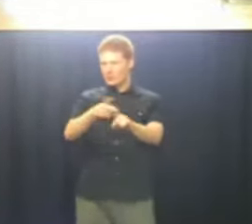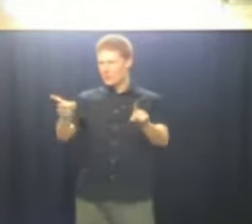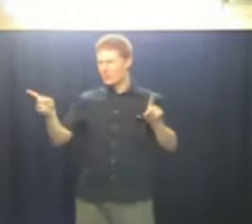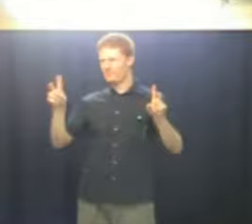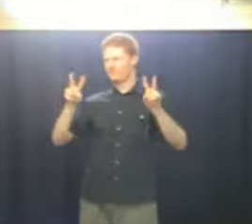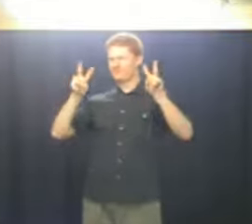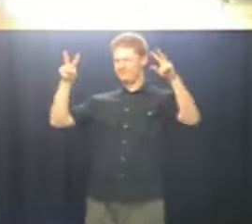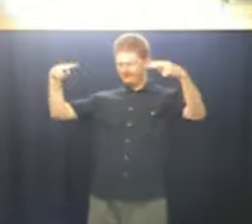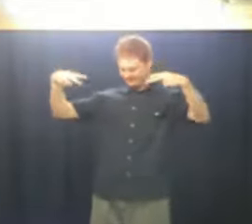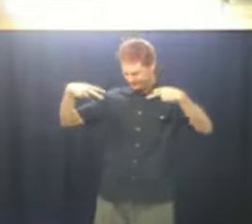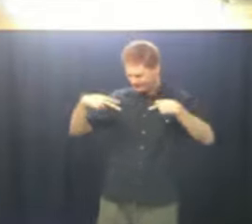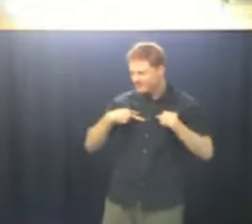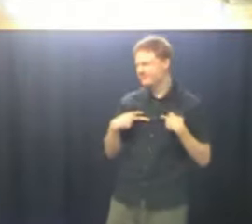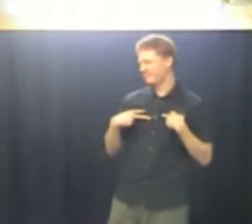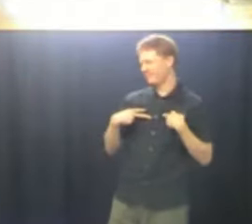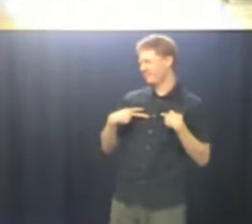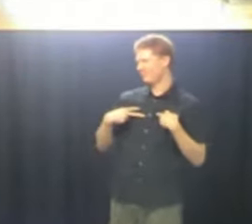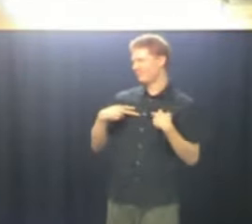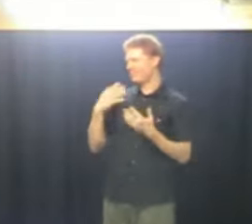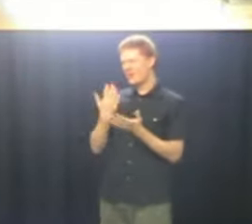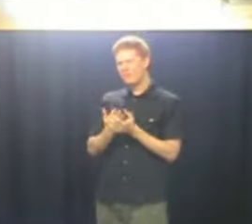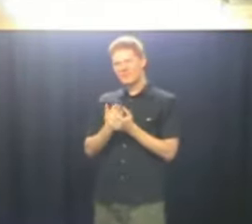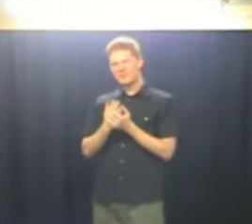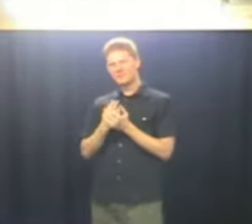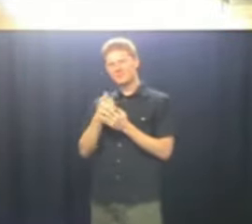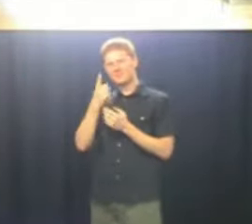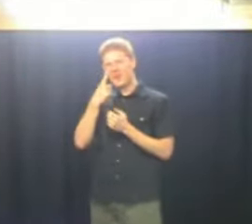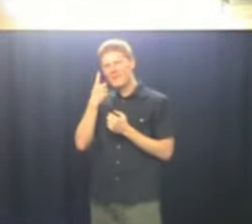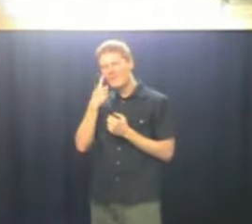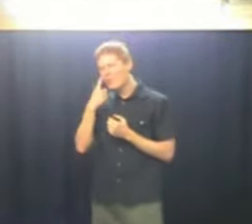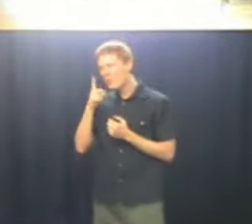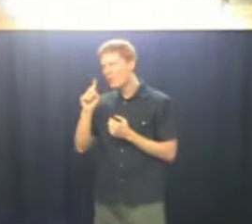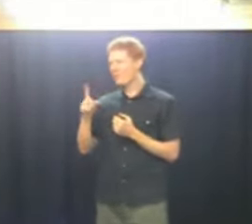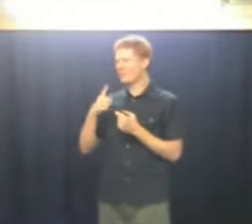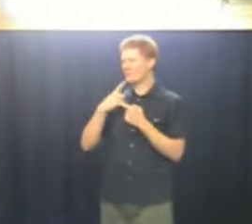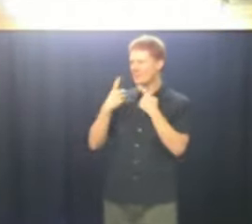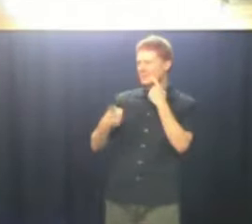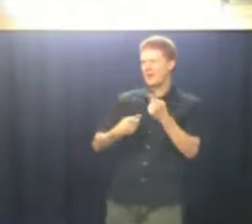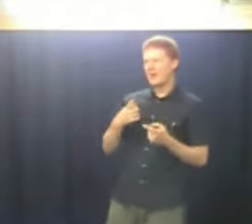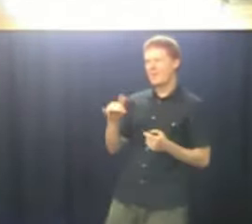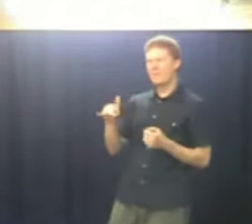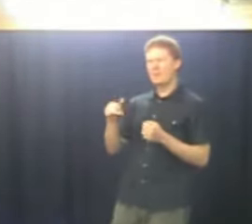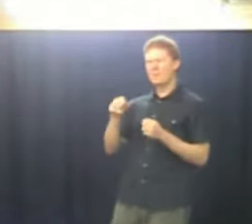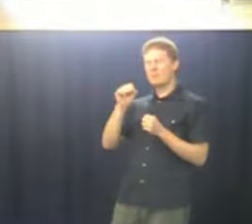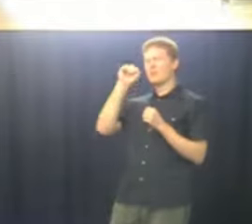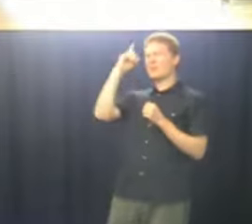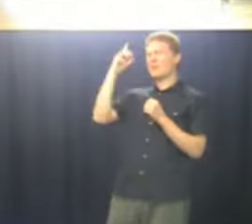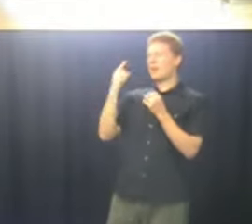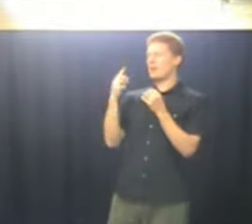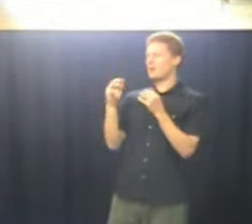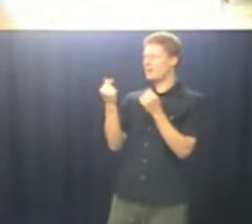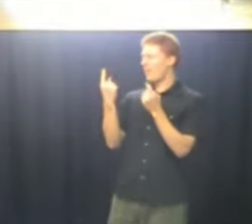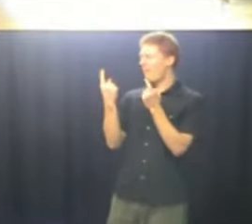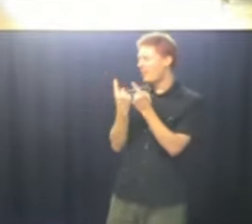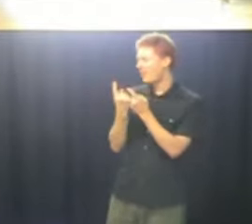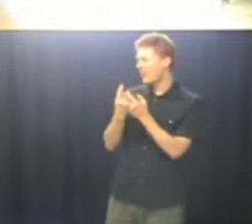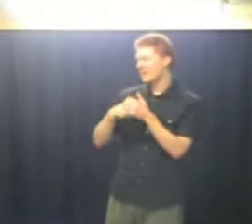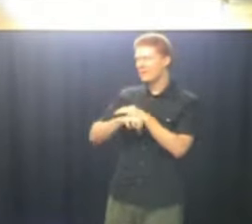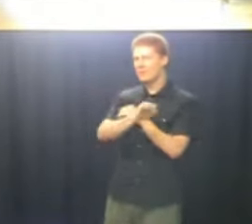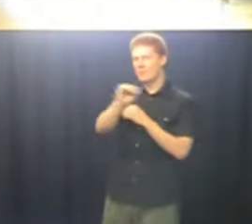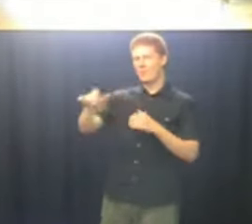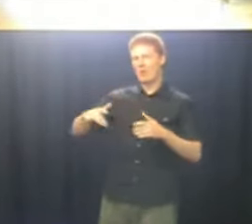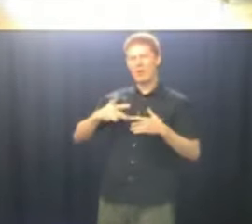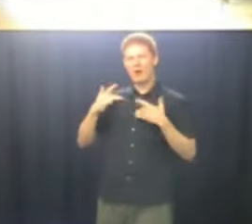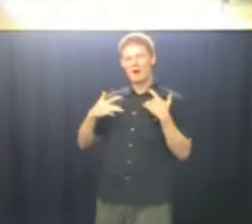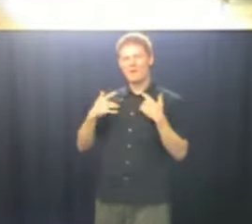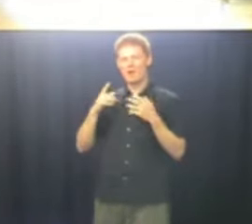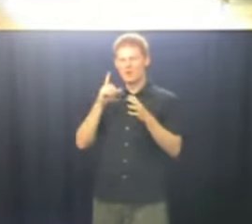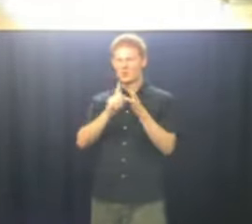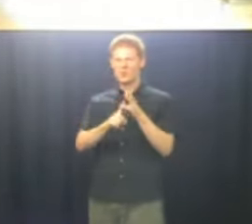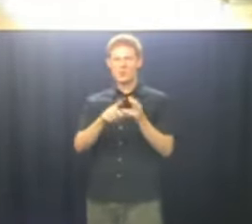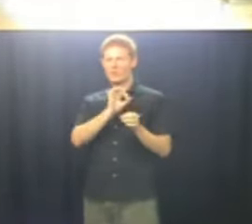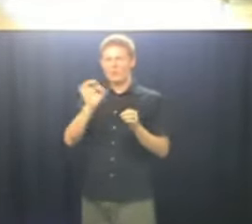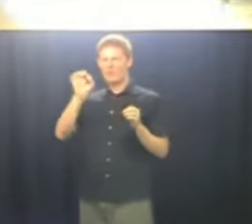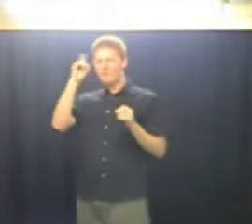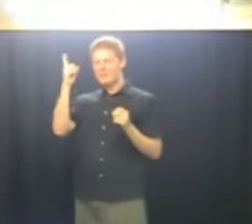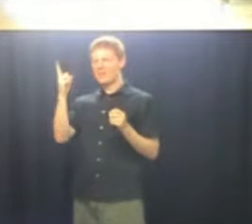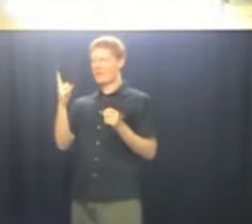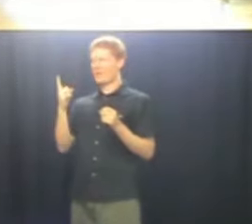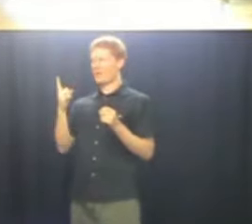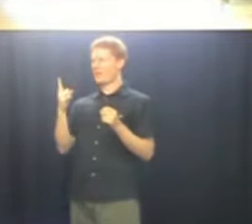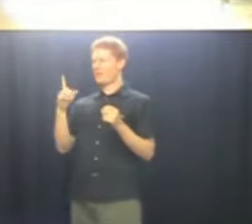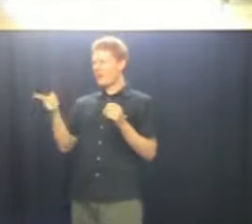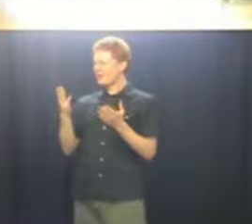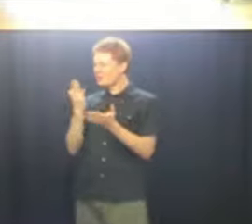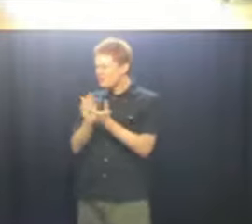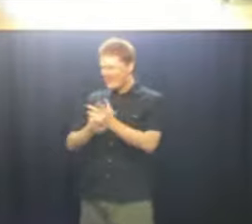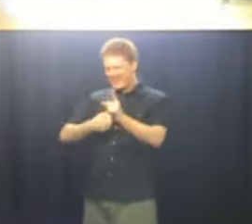I am teaching this so you will be able to examine yourselves. Watch carefully as maybe you are doing these without realising